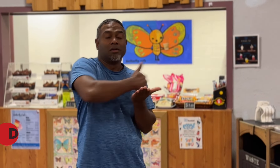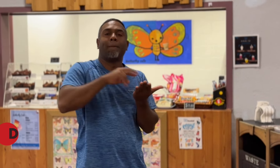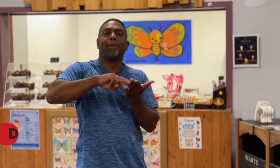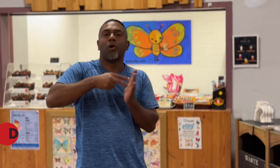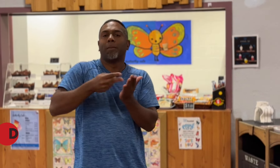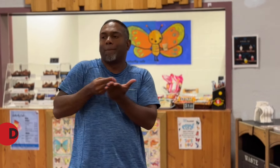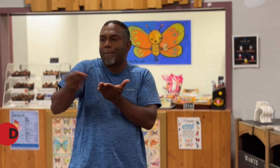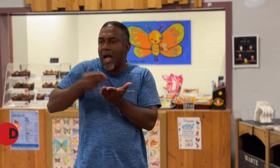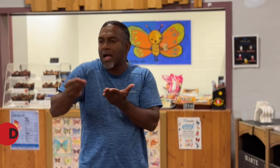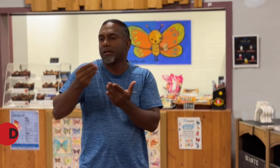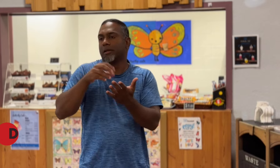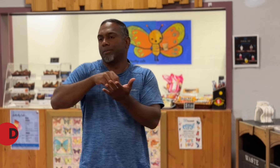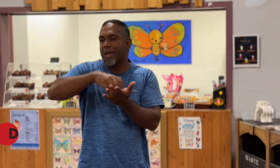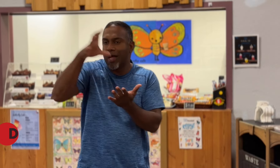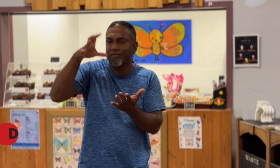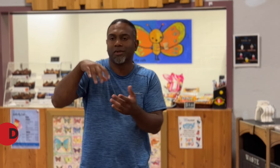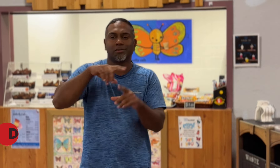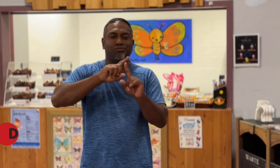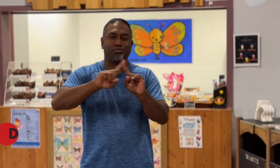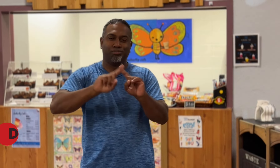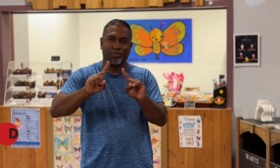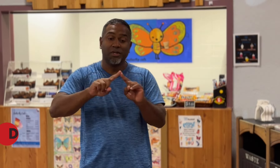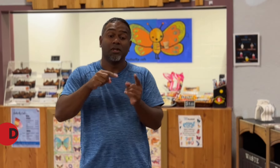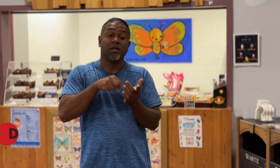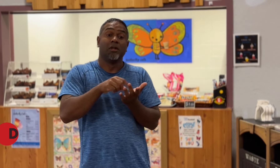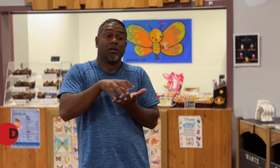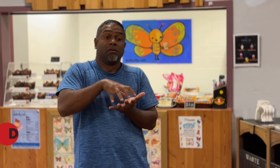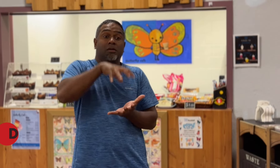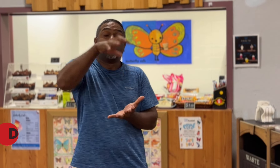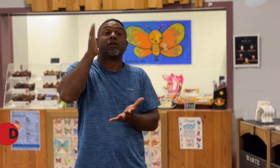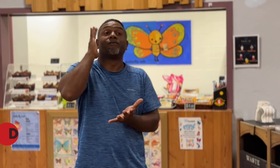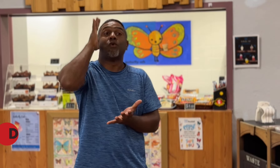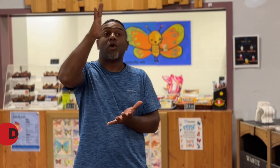A fraction of the earnings has gone towards new cafe equipment,